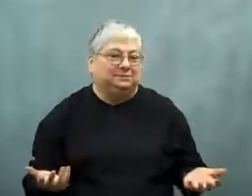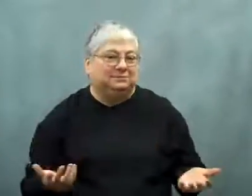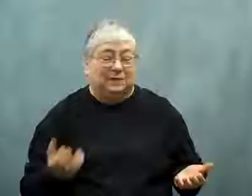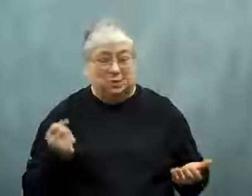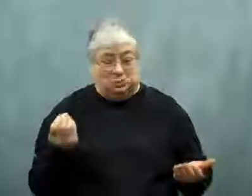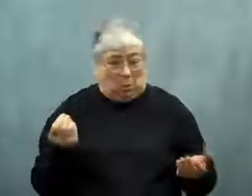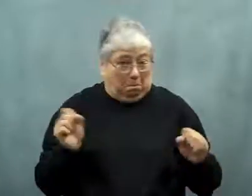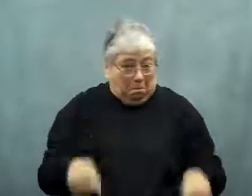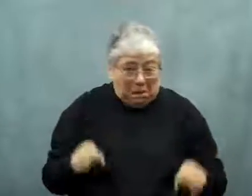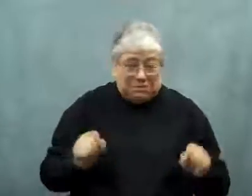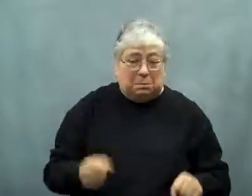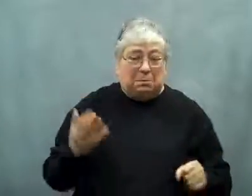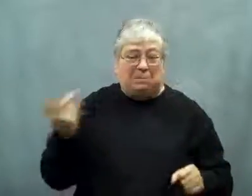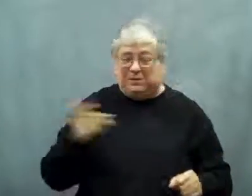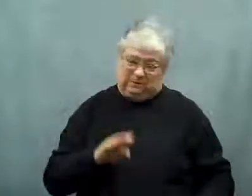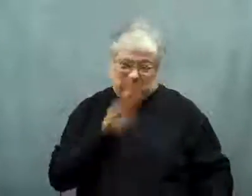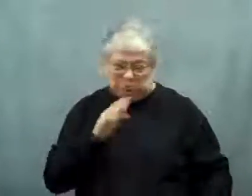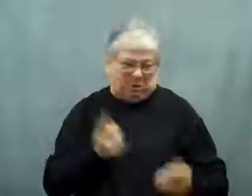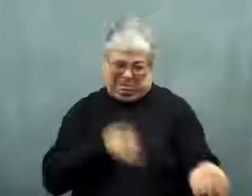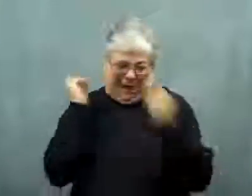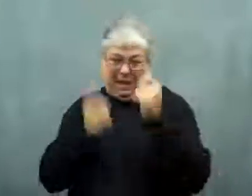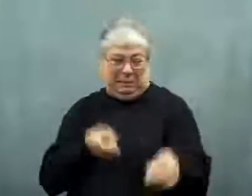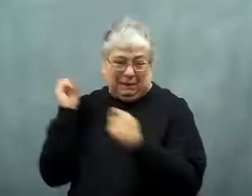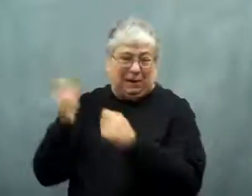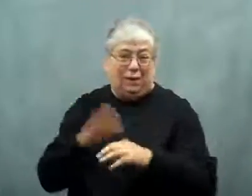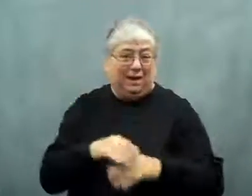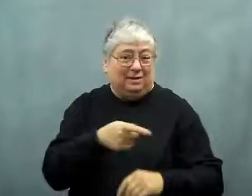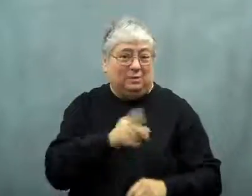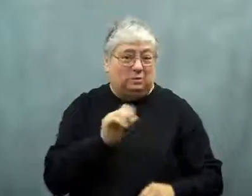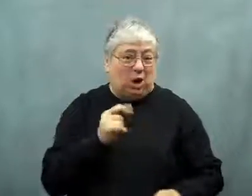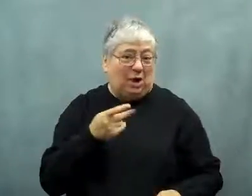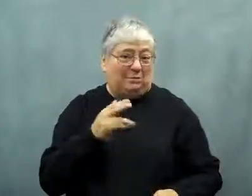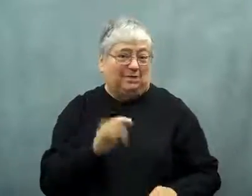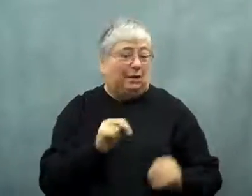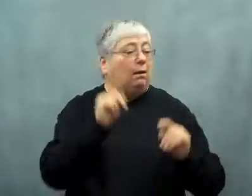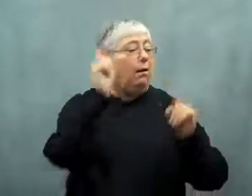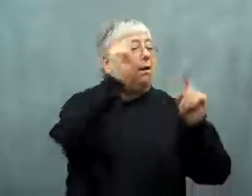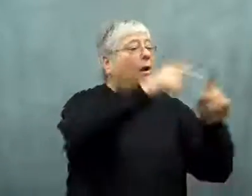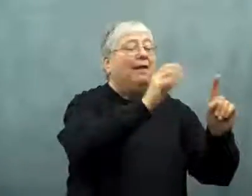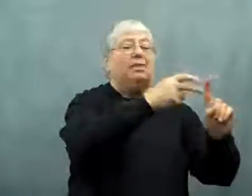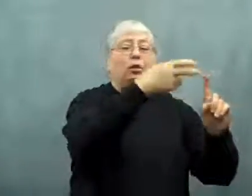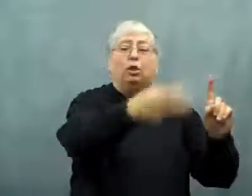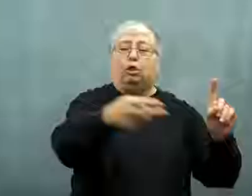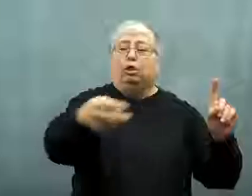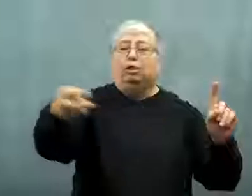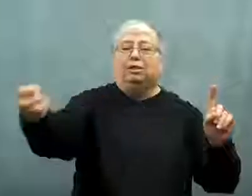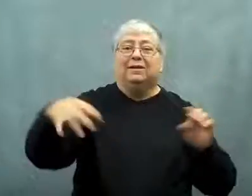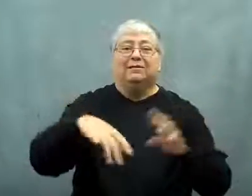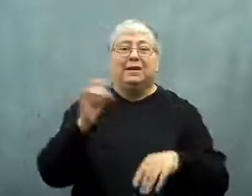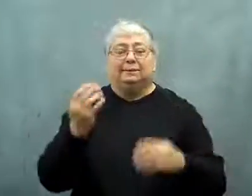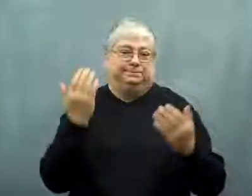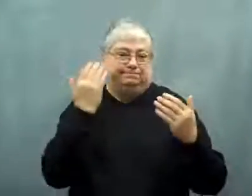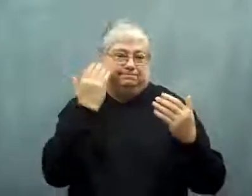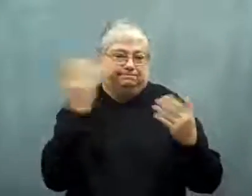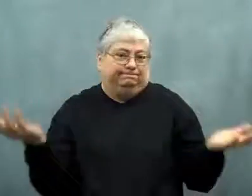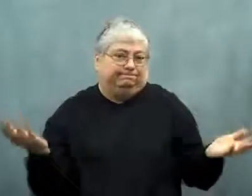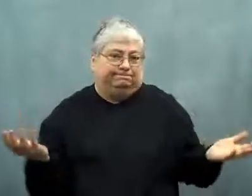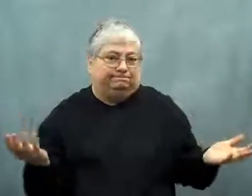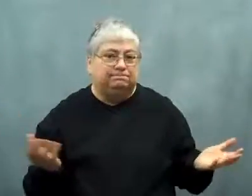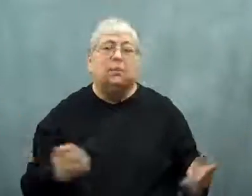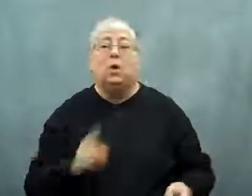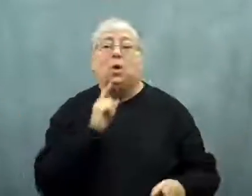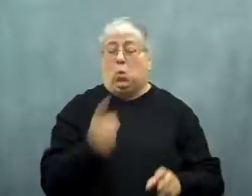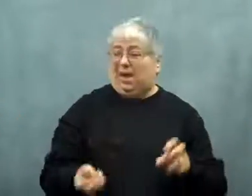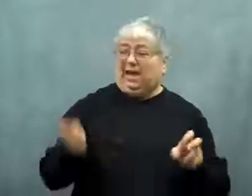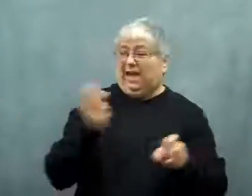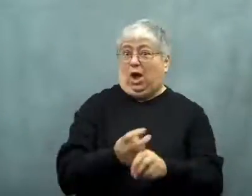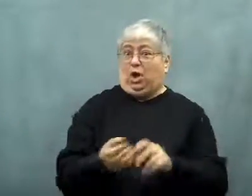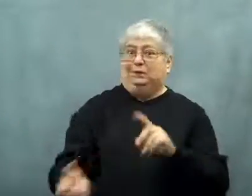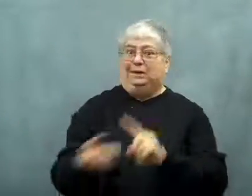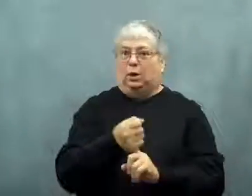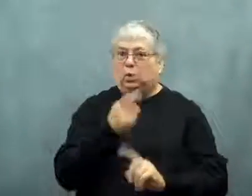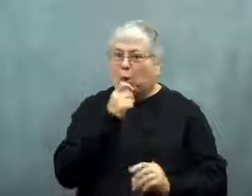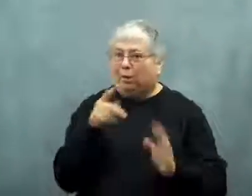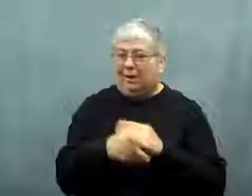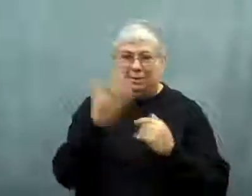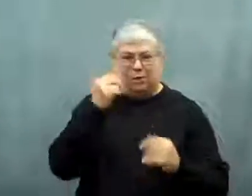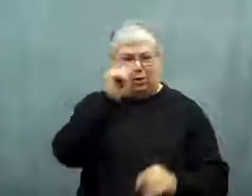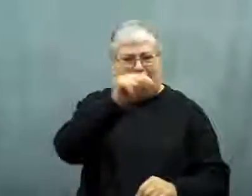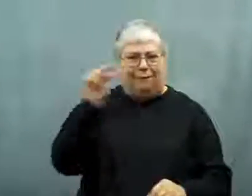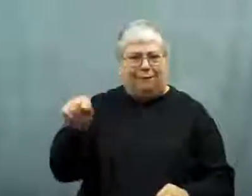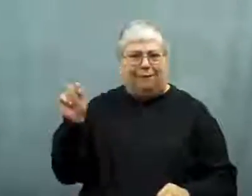It's possible they shot the dolphins, and the bodies floated to shore.